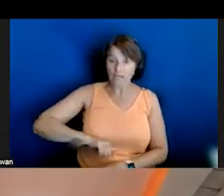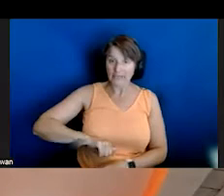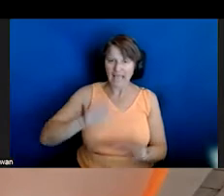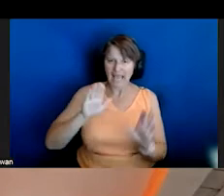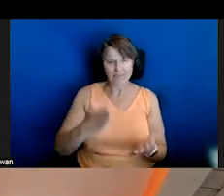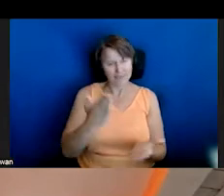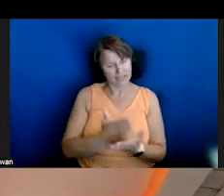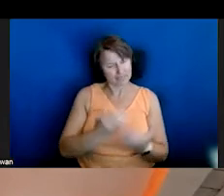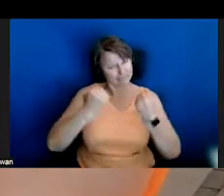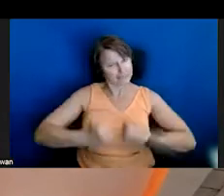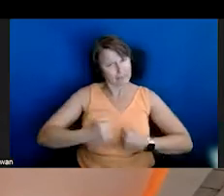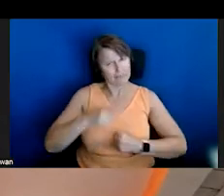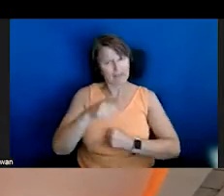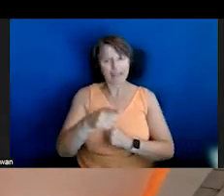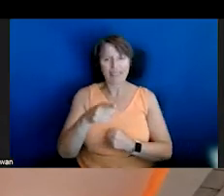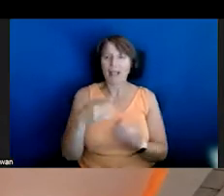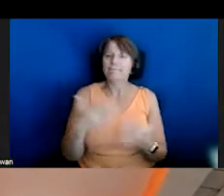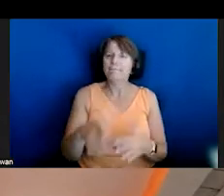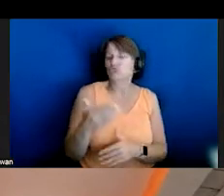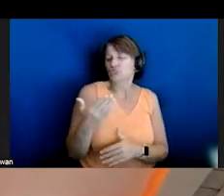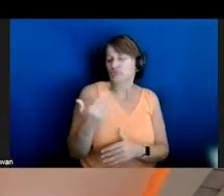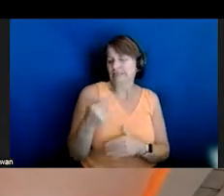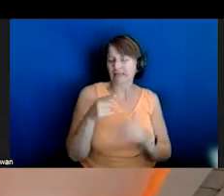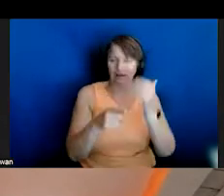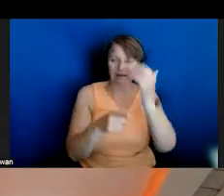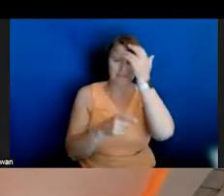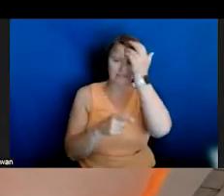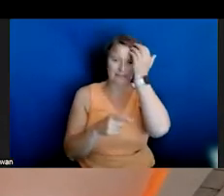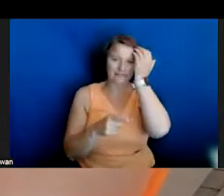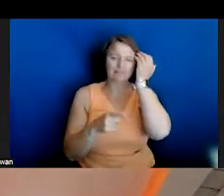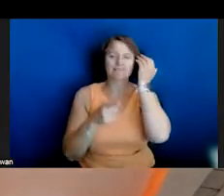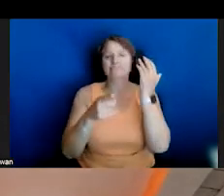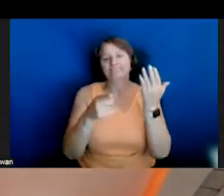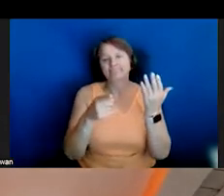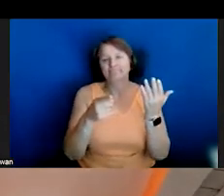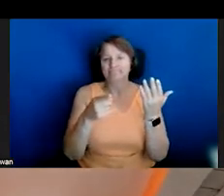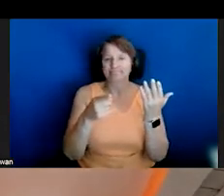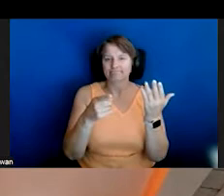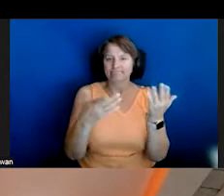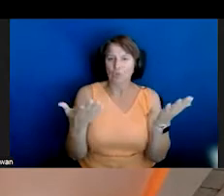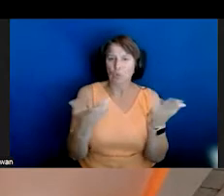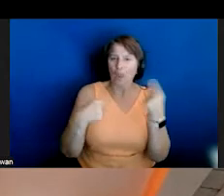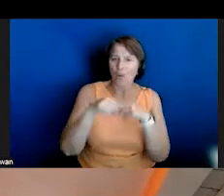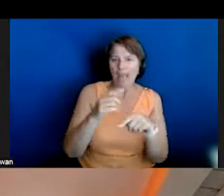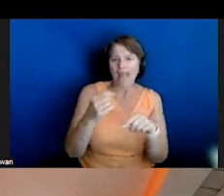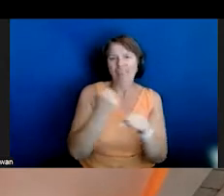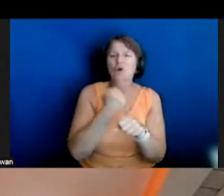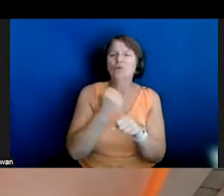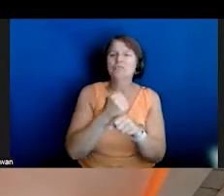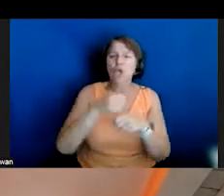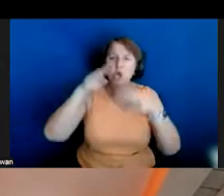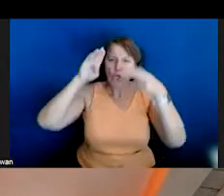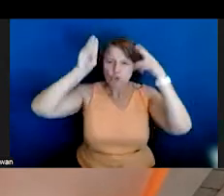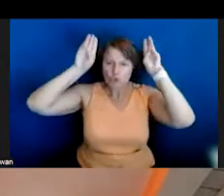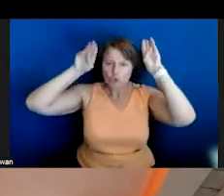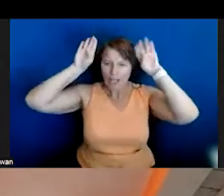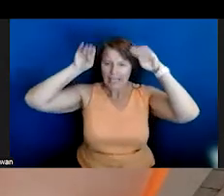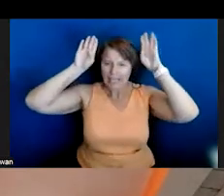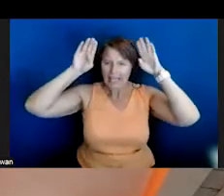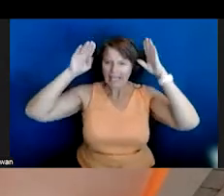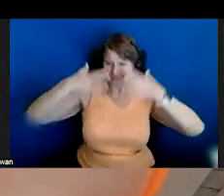So, this was recently a retrospective where we had these donkey suits made and wore them